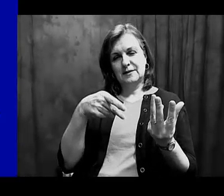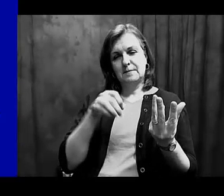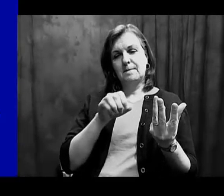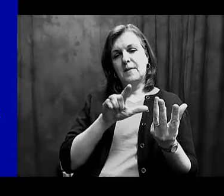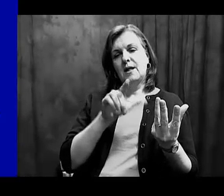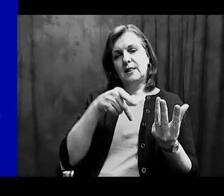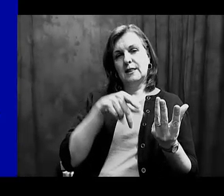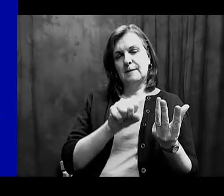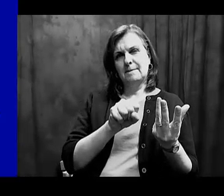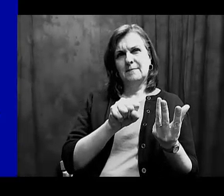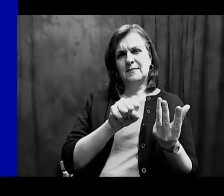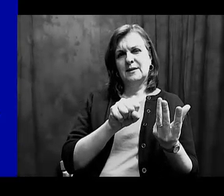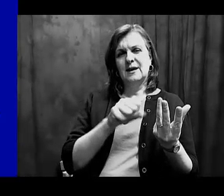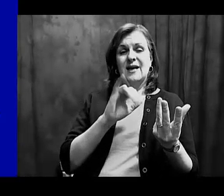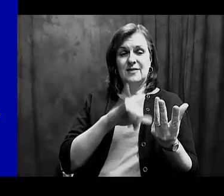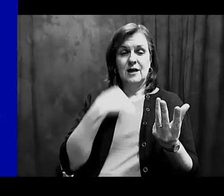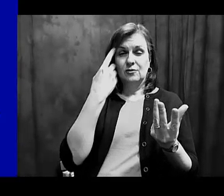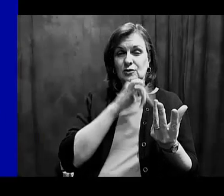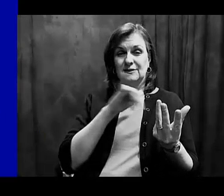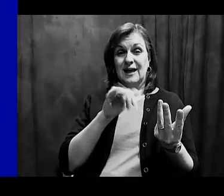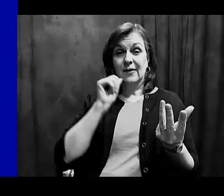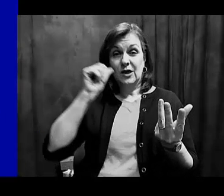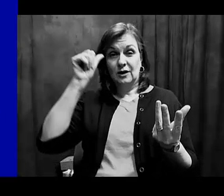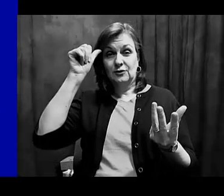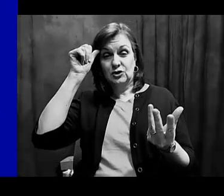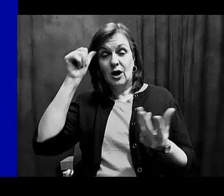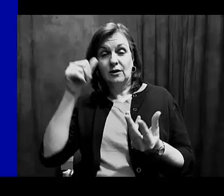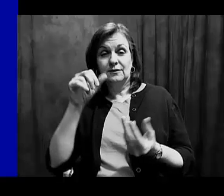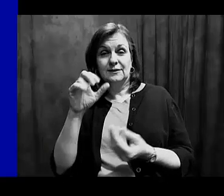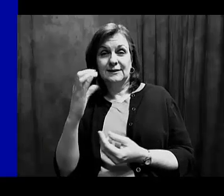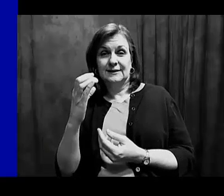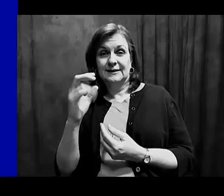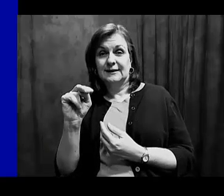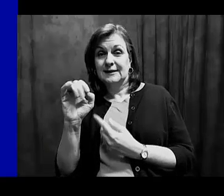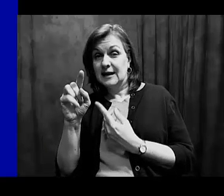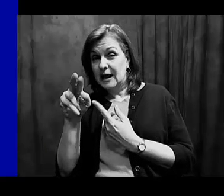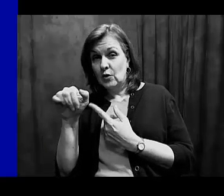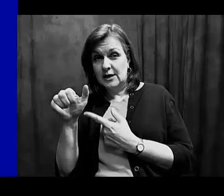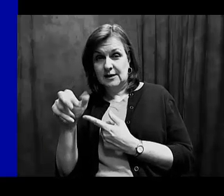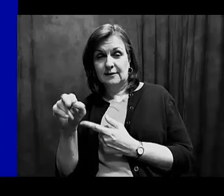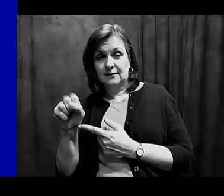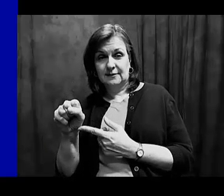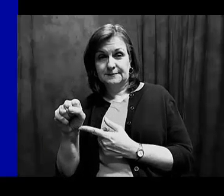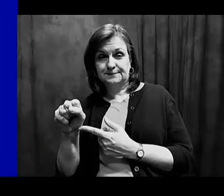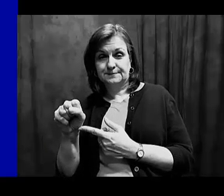this looks a whole lot like some of our adult forms of our